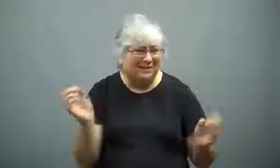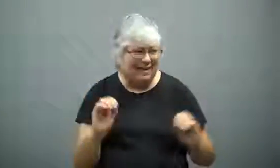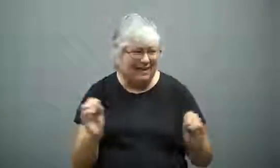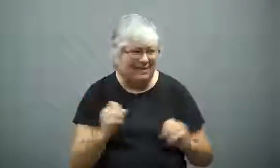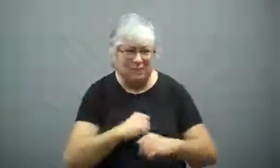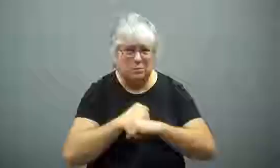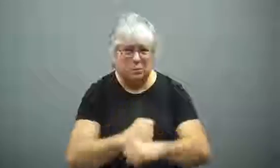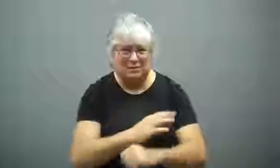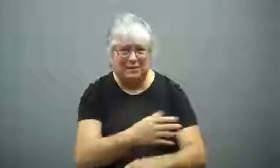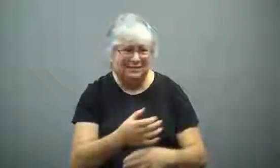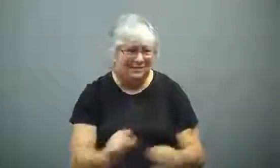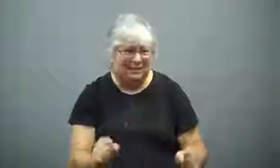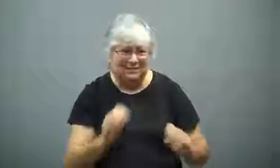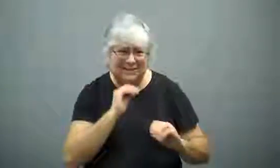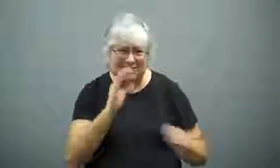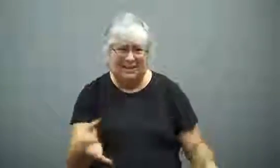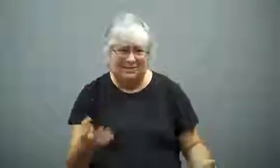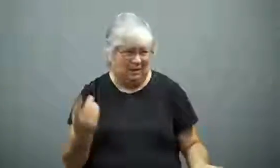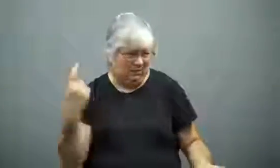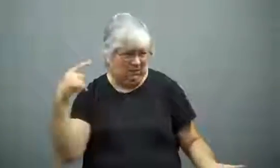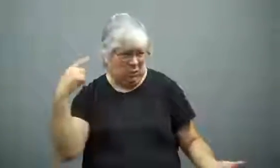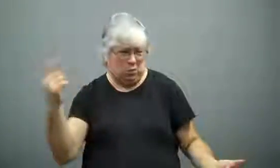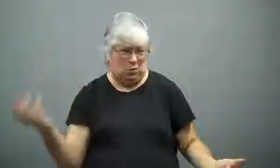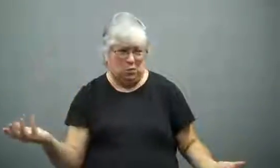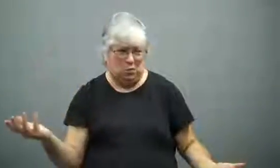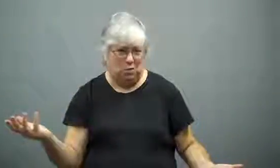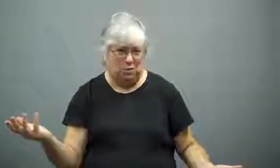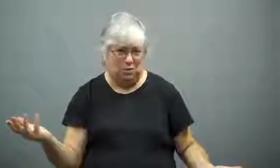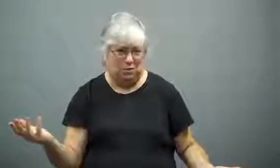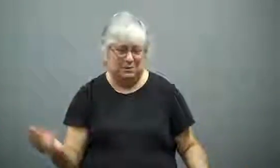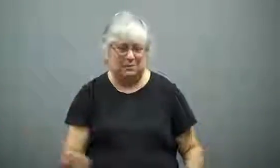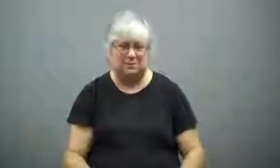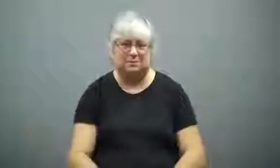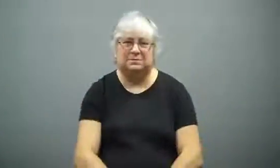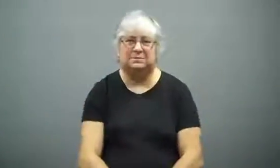It had nothing to do with protecting anything.